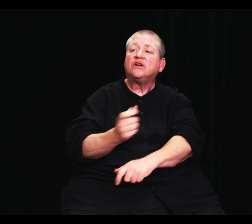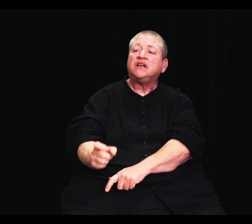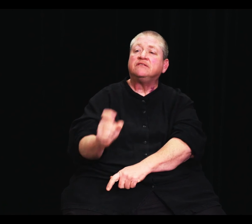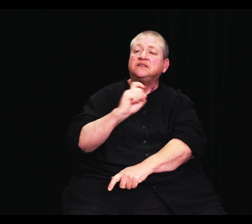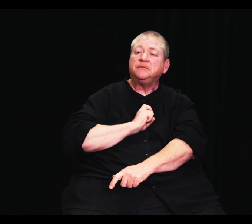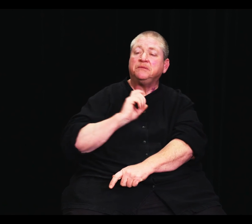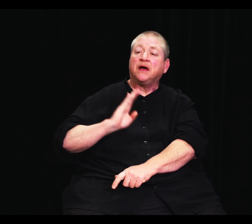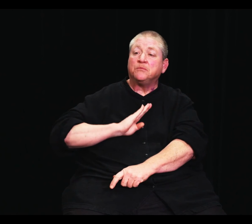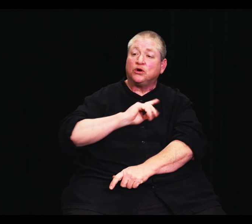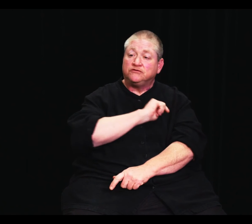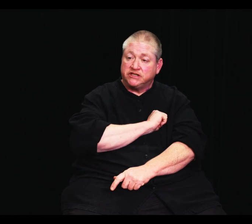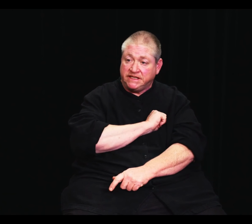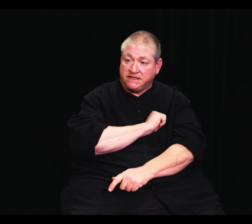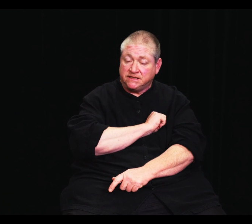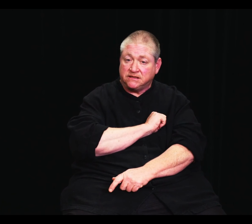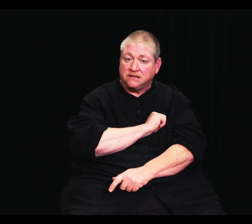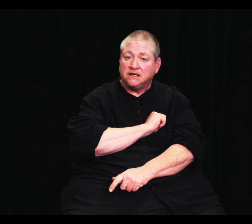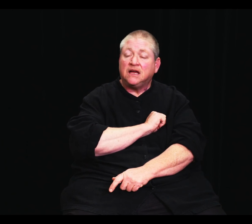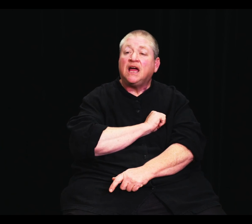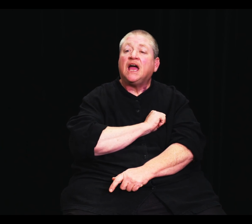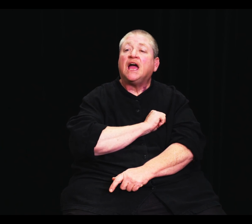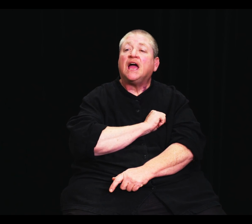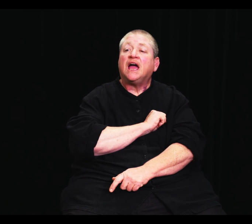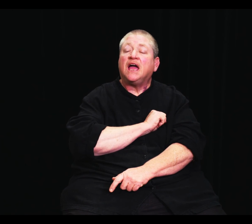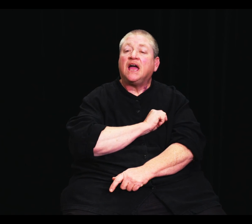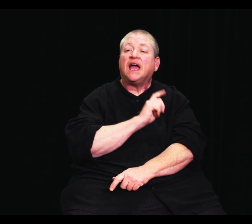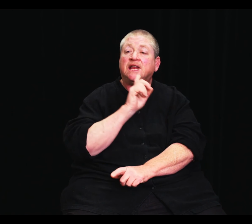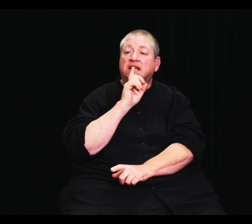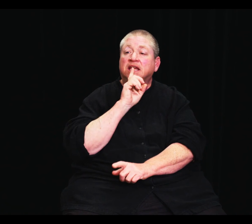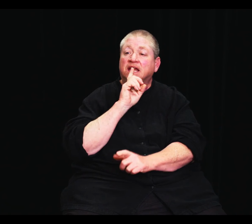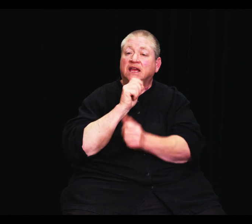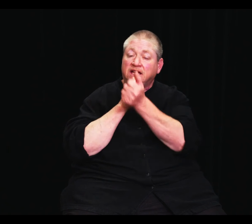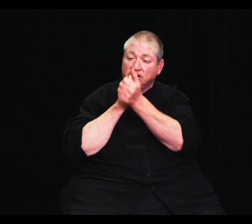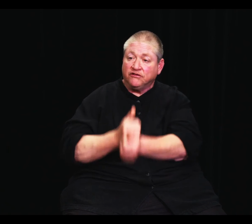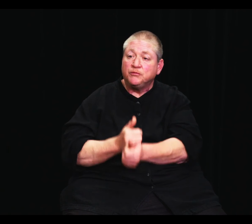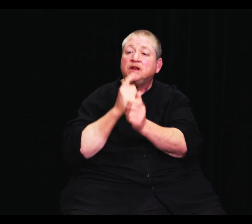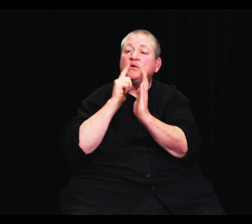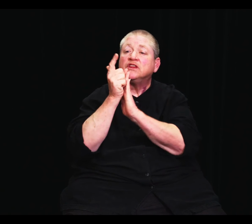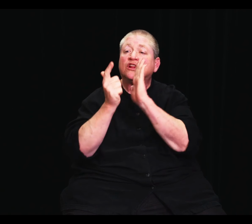On the recommendation of the faculty of Western Washington University and by the authority vested in me